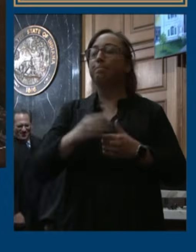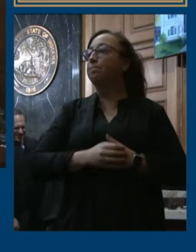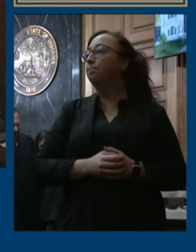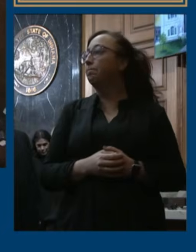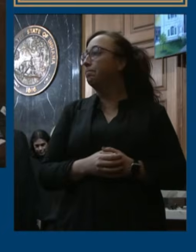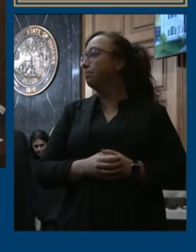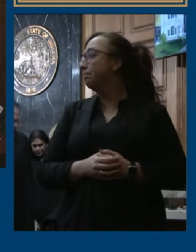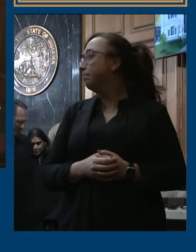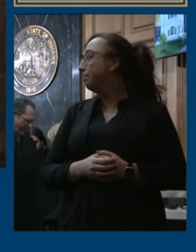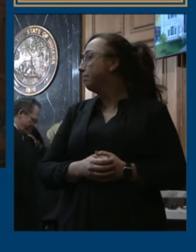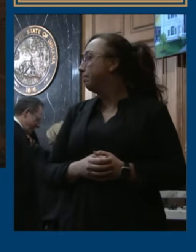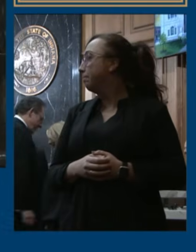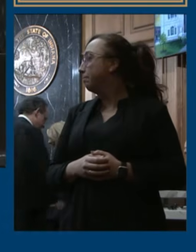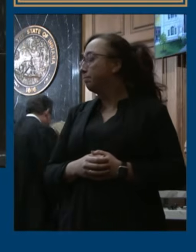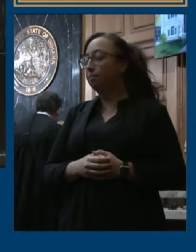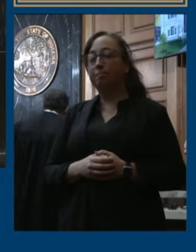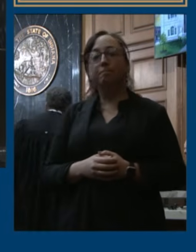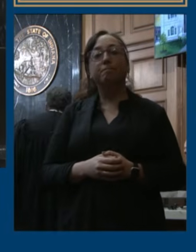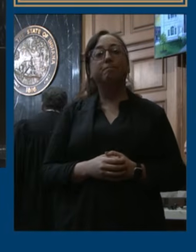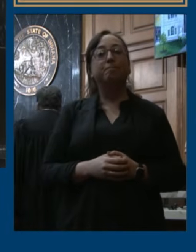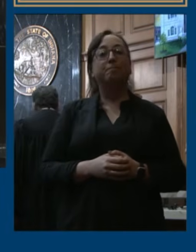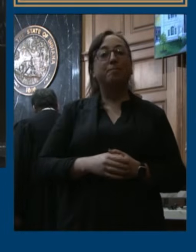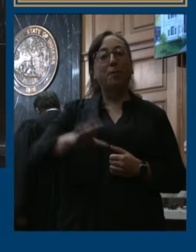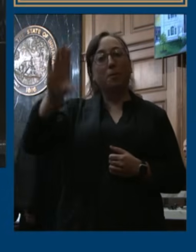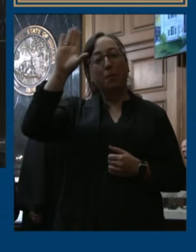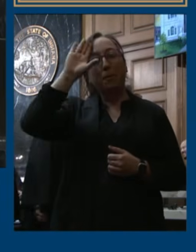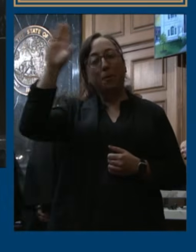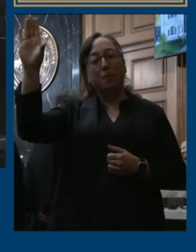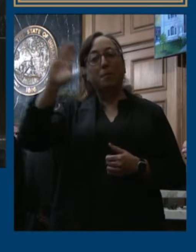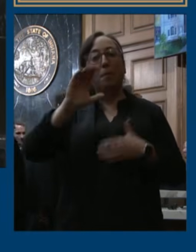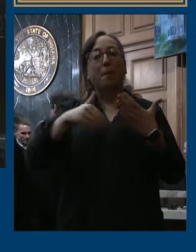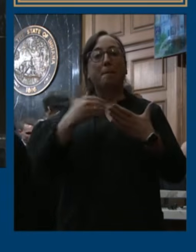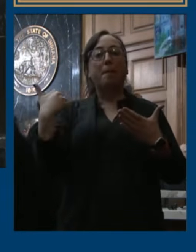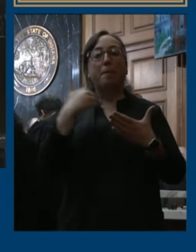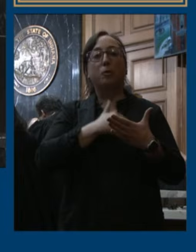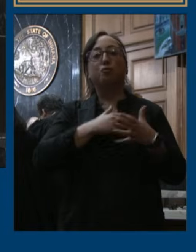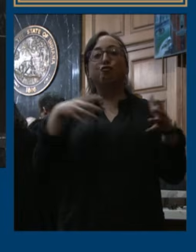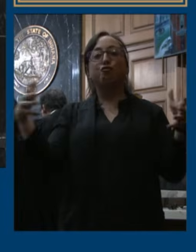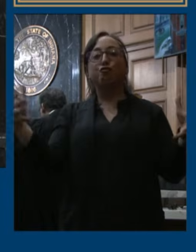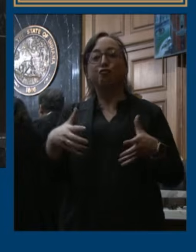THANK YOU, SPEAKER HUSTON. MEMBERS OF THE JOINT ASSEMBLY: